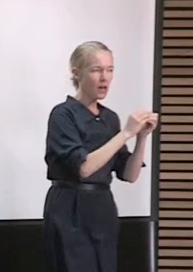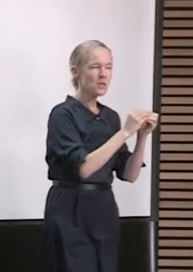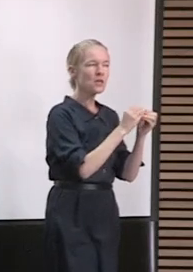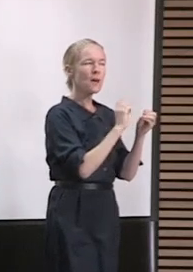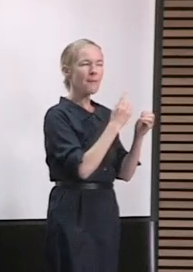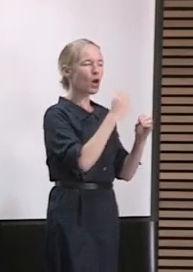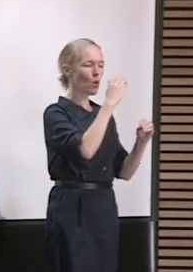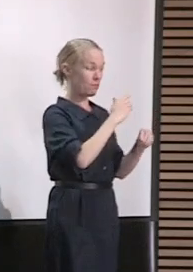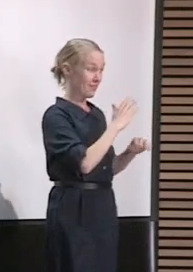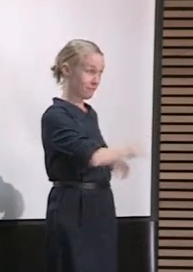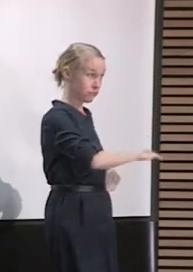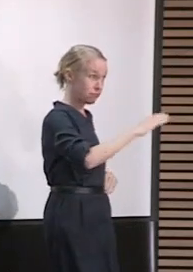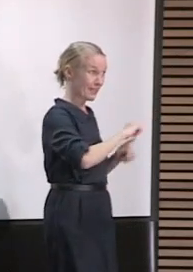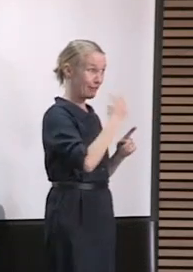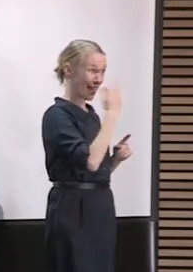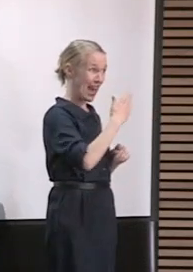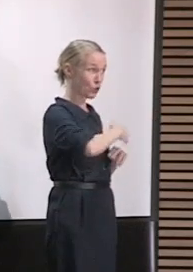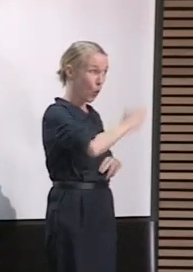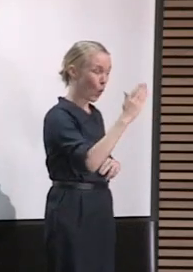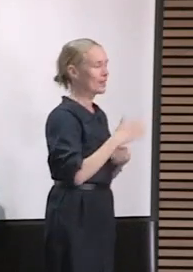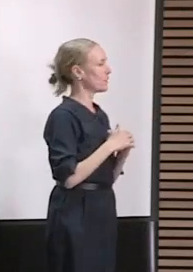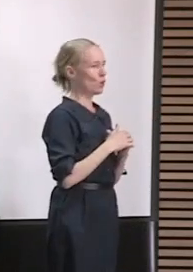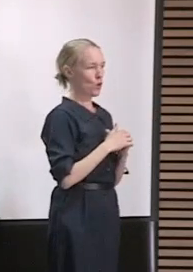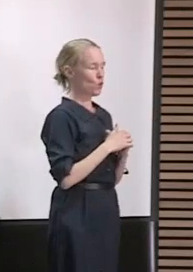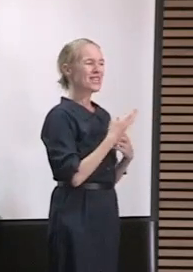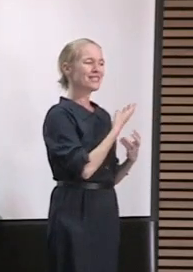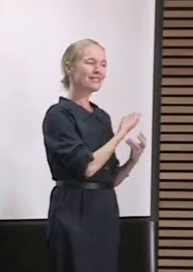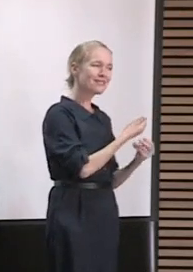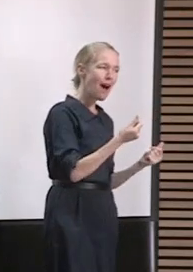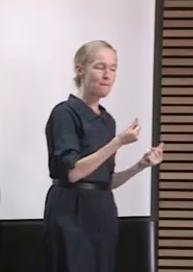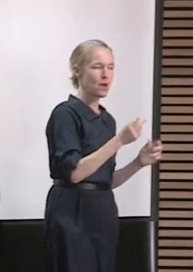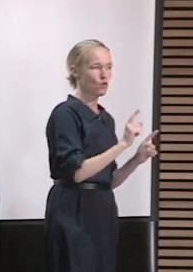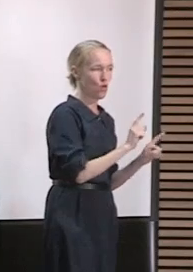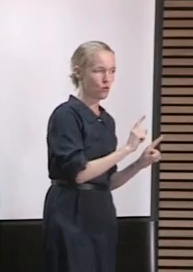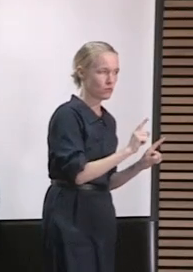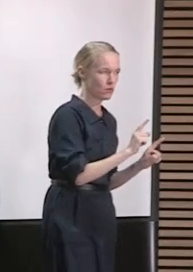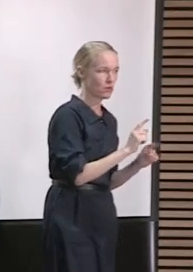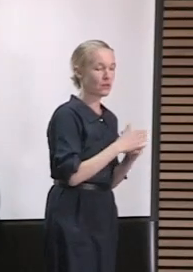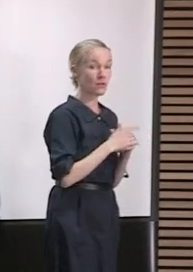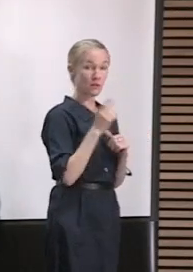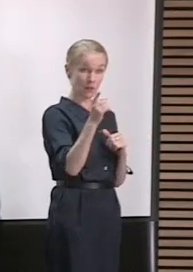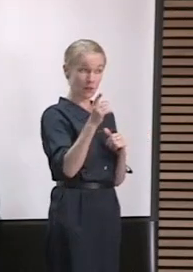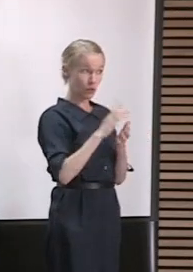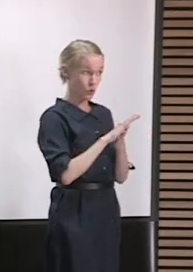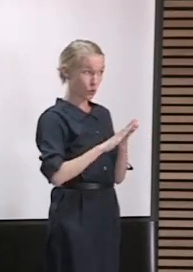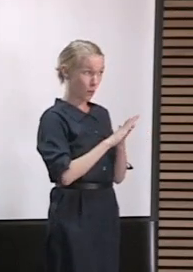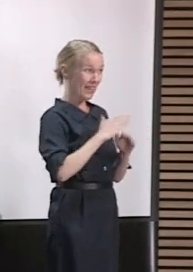clarifying. Yes, for certain age cohorts. But there will likely be an age cohort of school-aged children that will